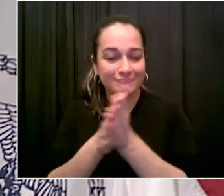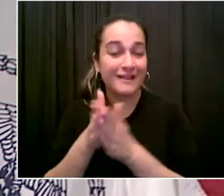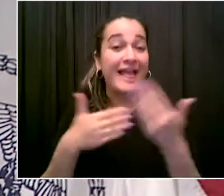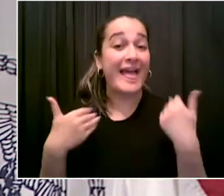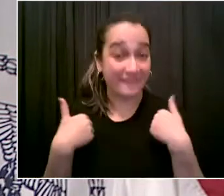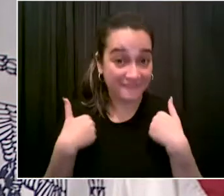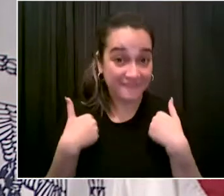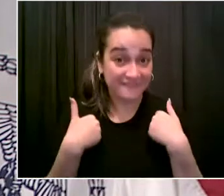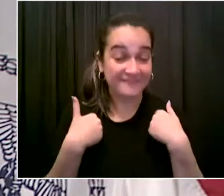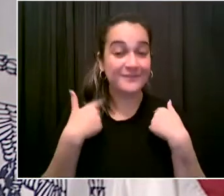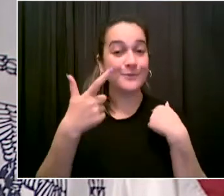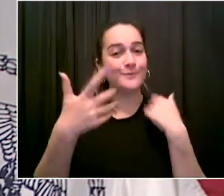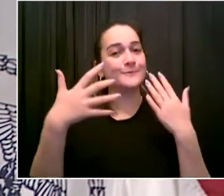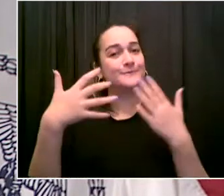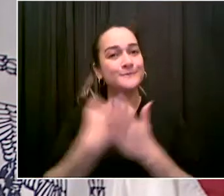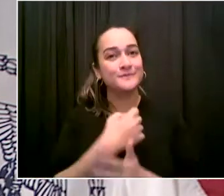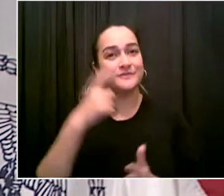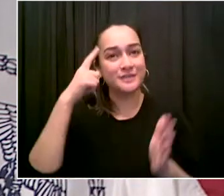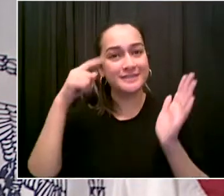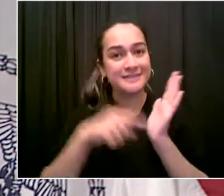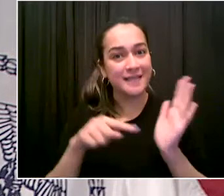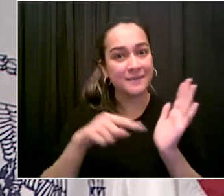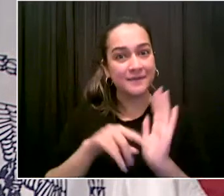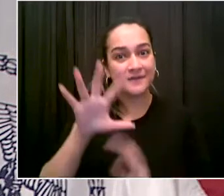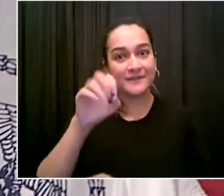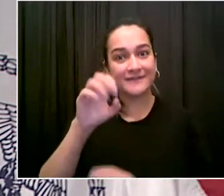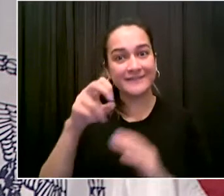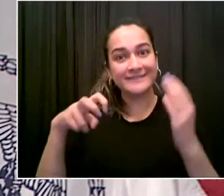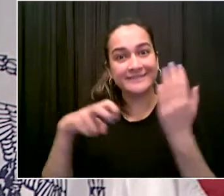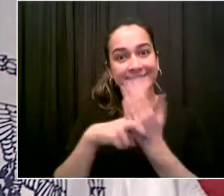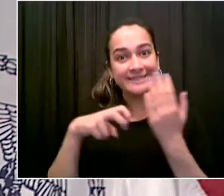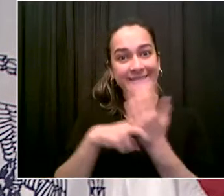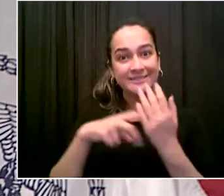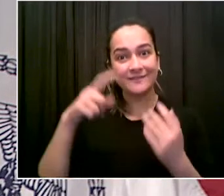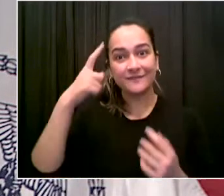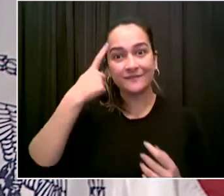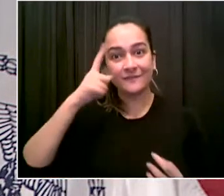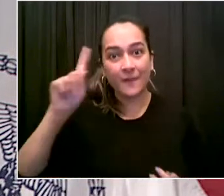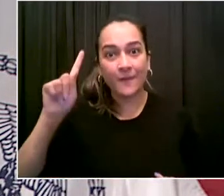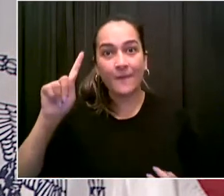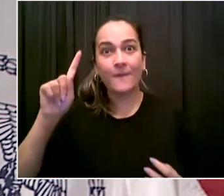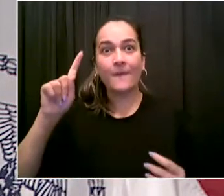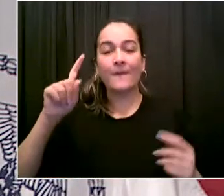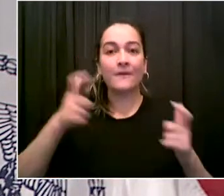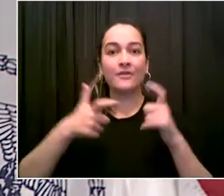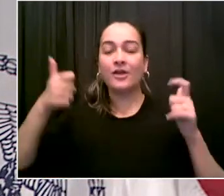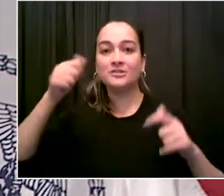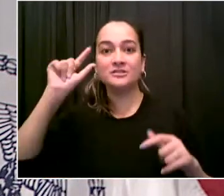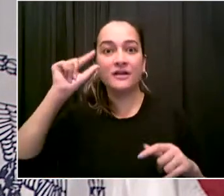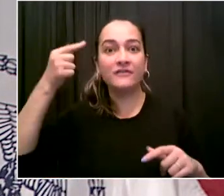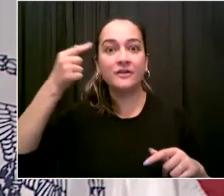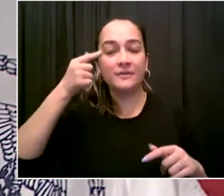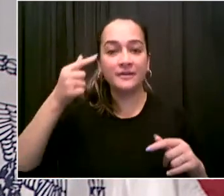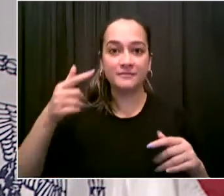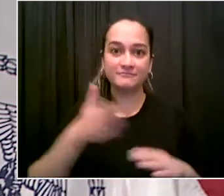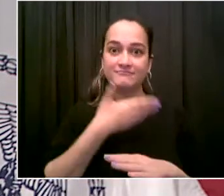DRIVE TOE GT VACCINATED. INCENTIVES AND PRIZES WE'VE BEENTALN ABOUT LAL WEE VACCINEFINDER.NYC.O